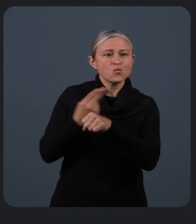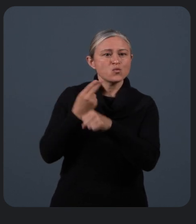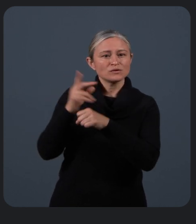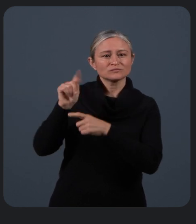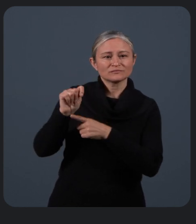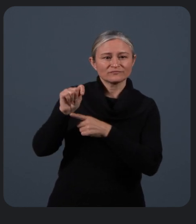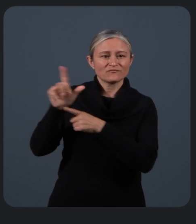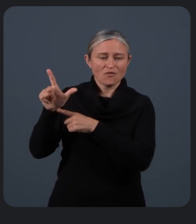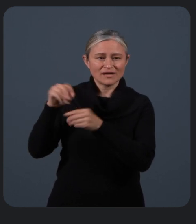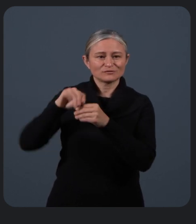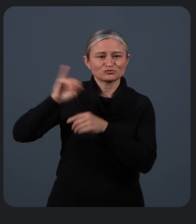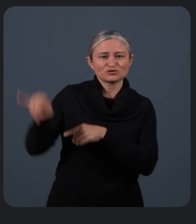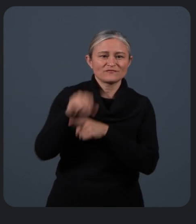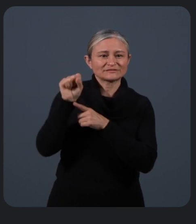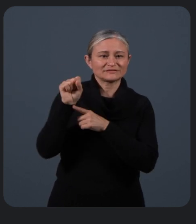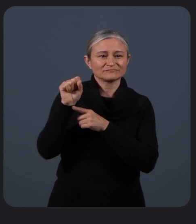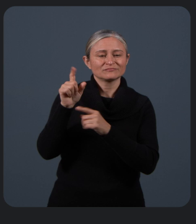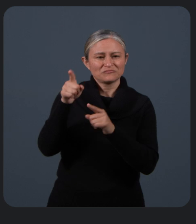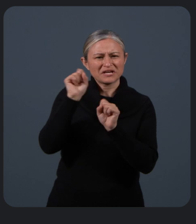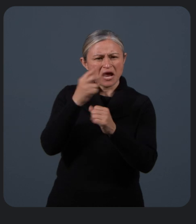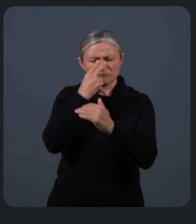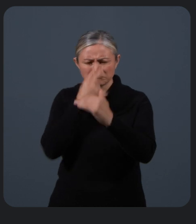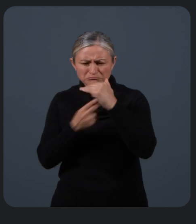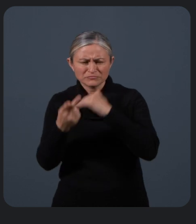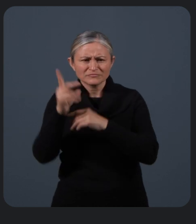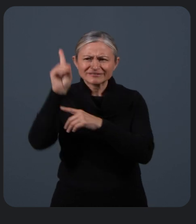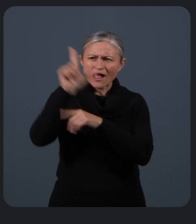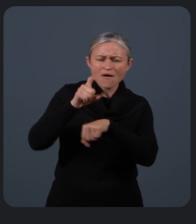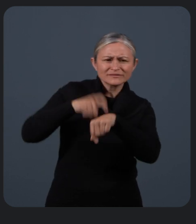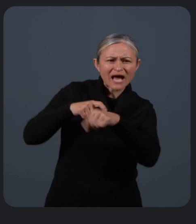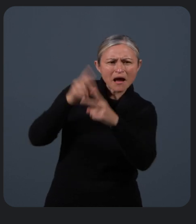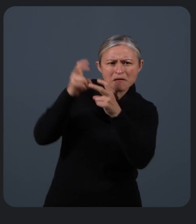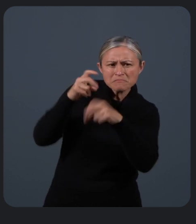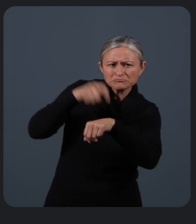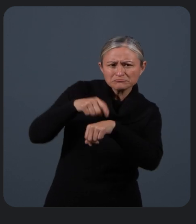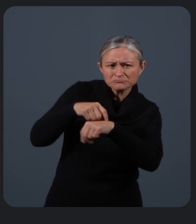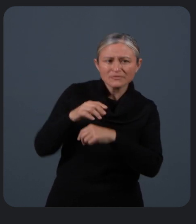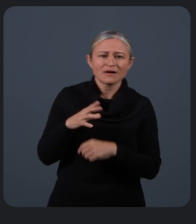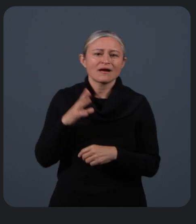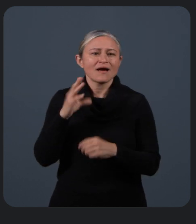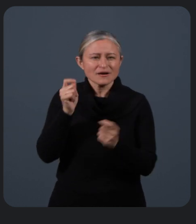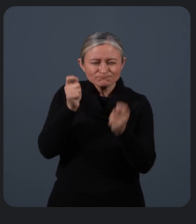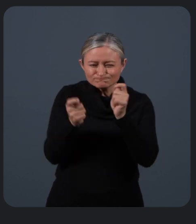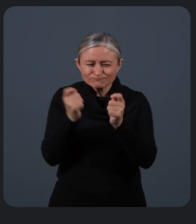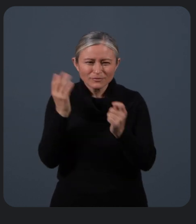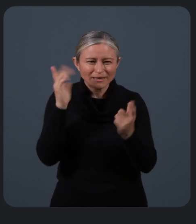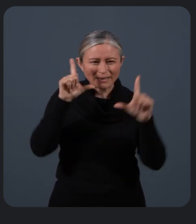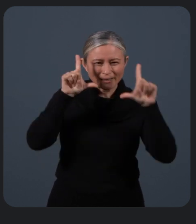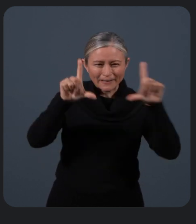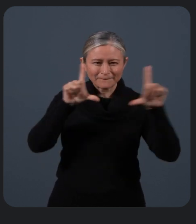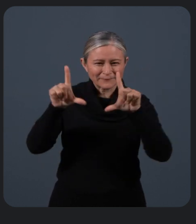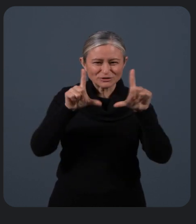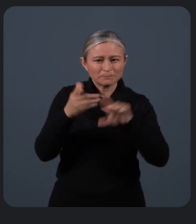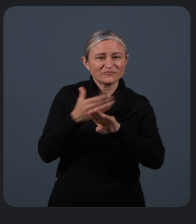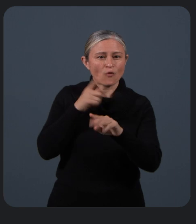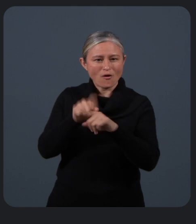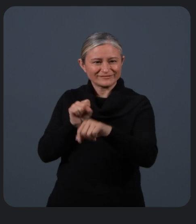to predict download times, optimizing images before sending them. It led to billions more content interactions,